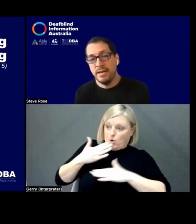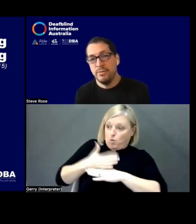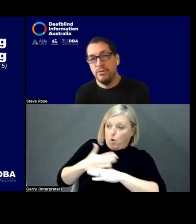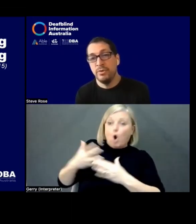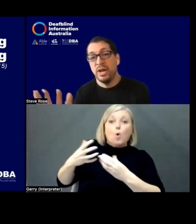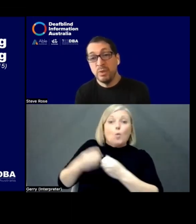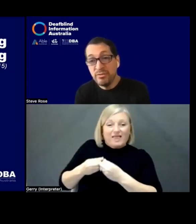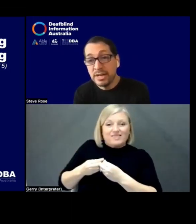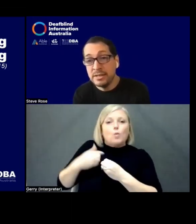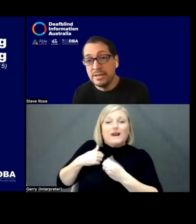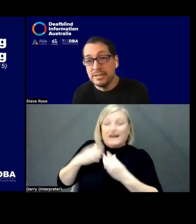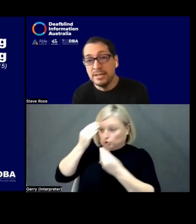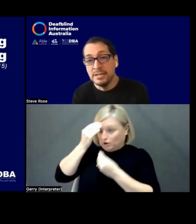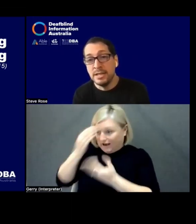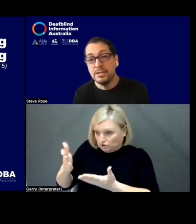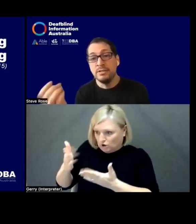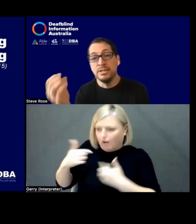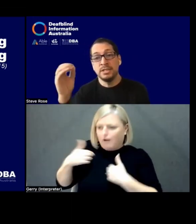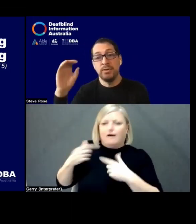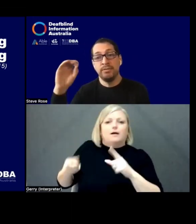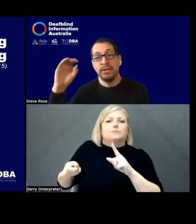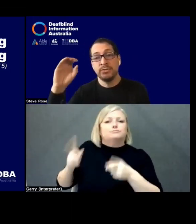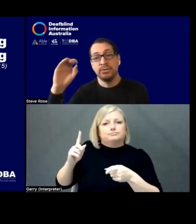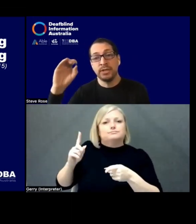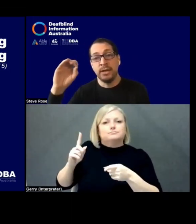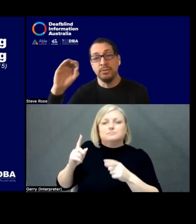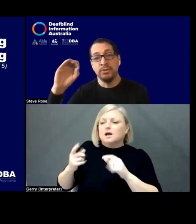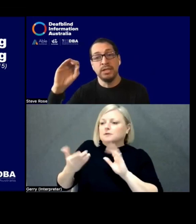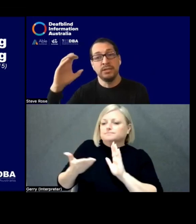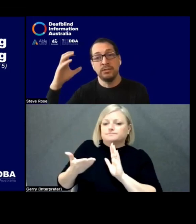that movement and we recognise that it's an utterance. So if I saw Cam do this or I